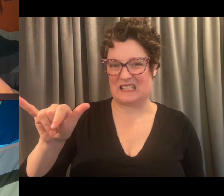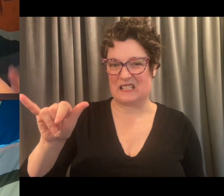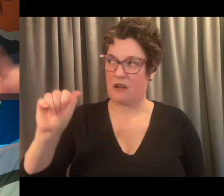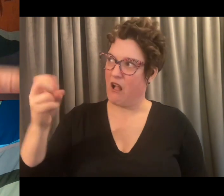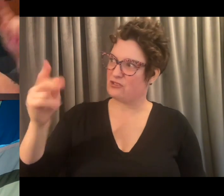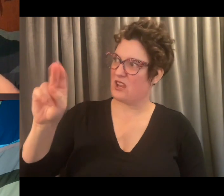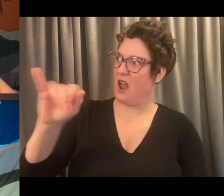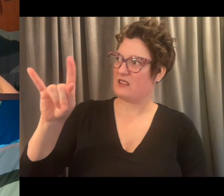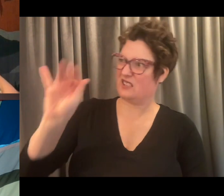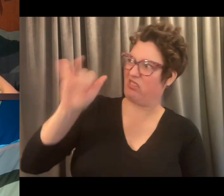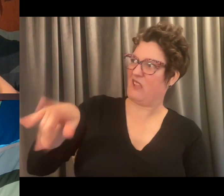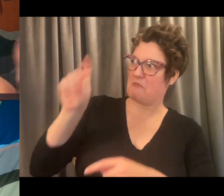the, um, Shavuot conversation.